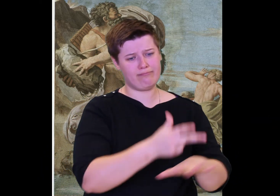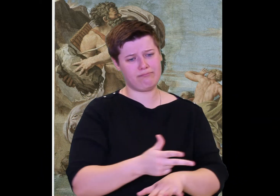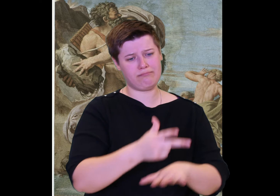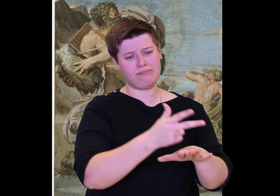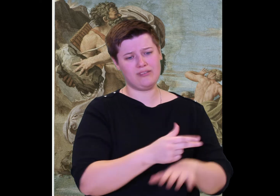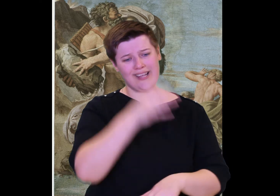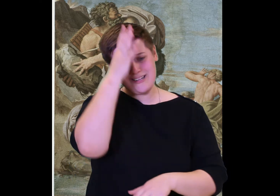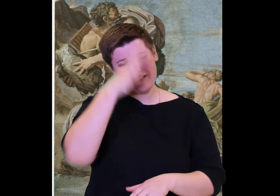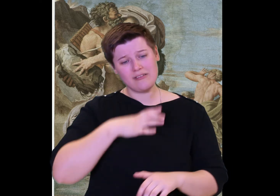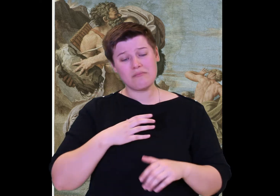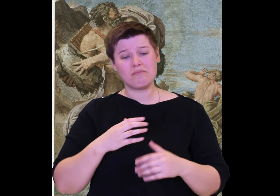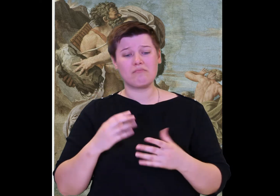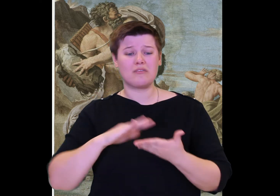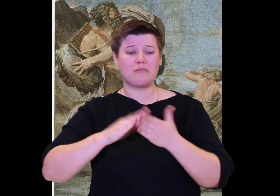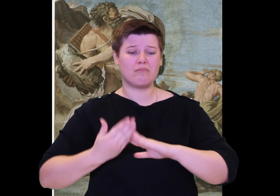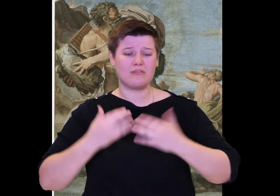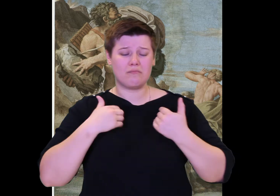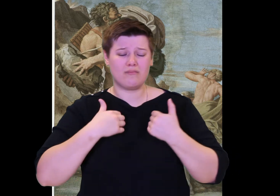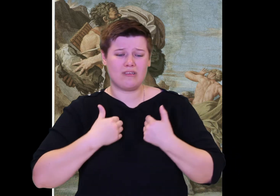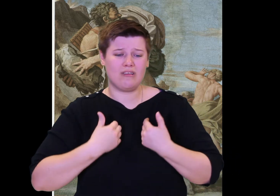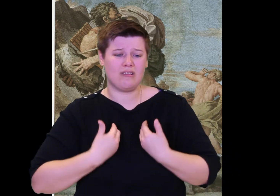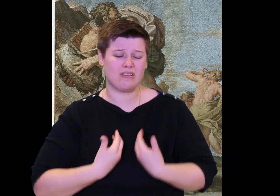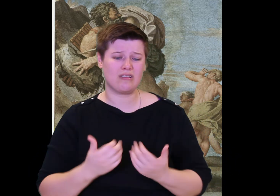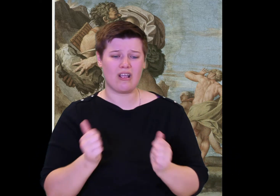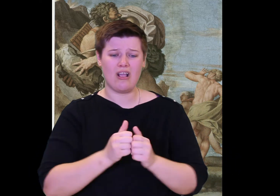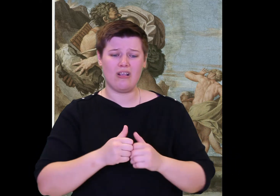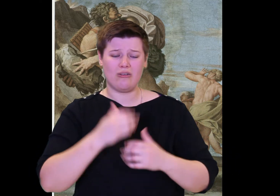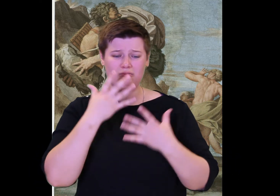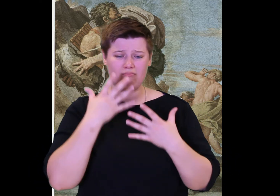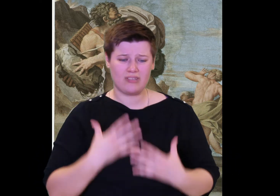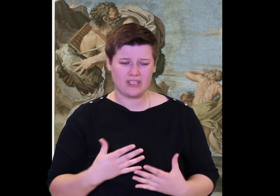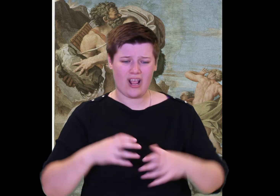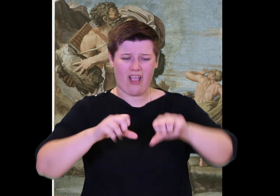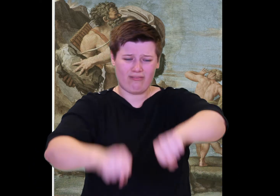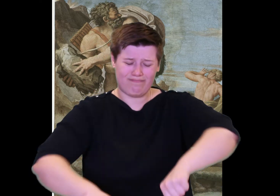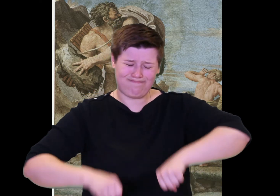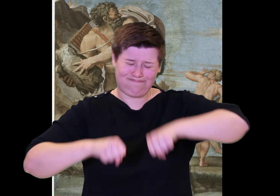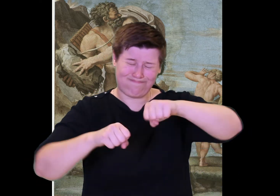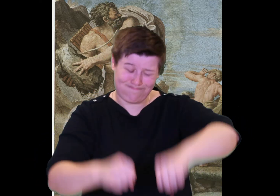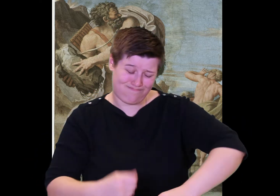You godforsaken thing, how dare you come here? Get out!'